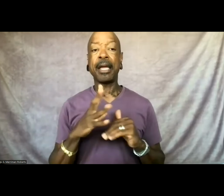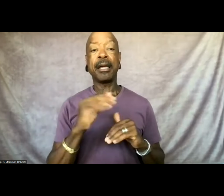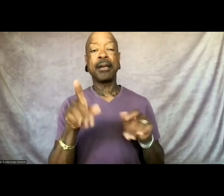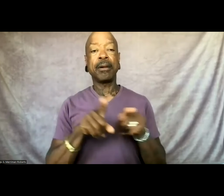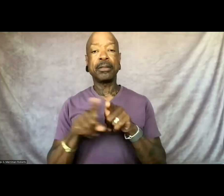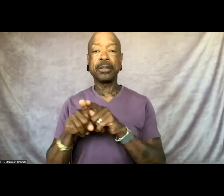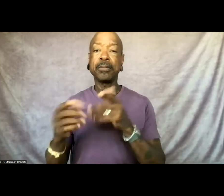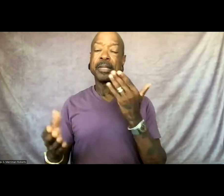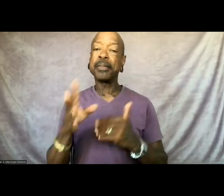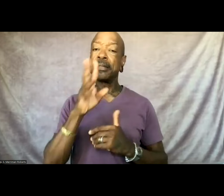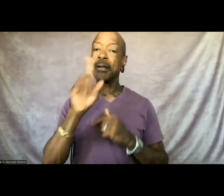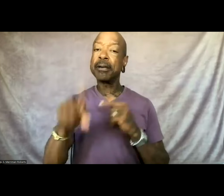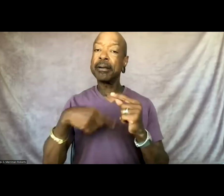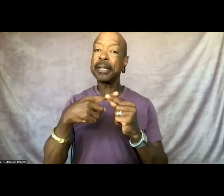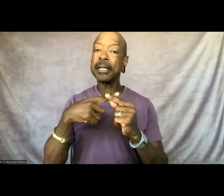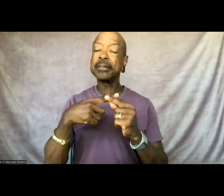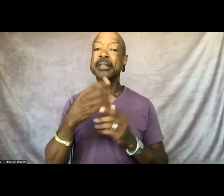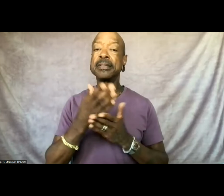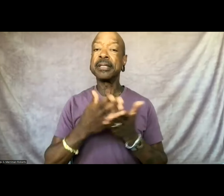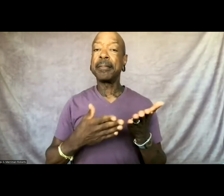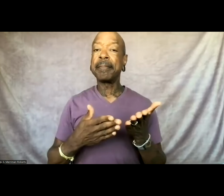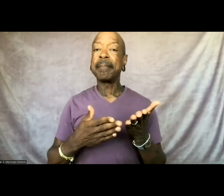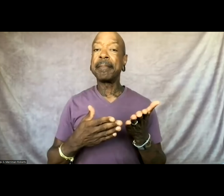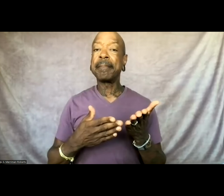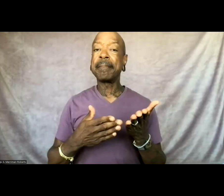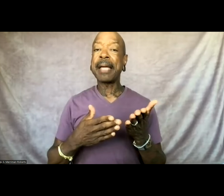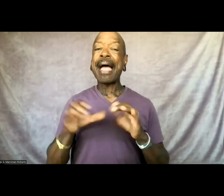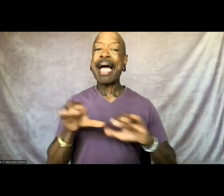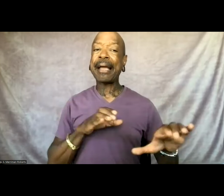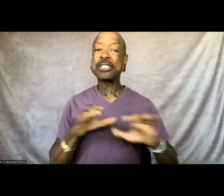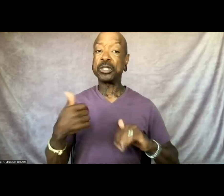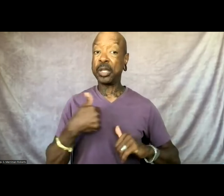this -- the